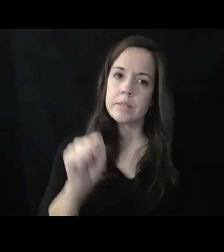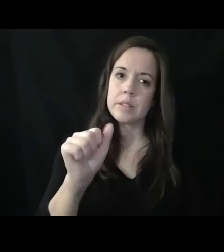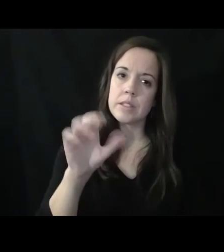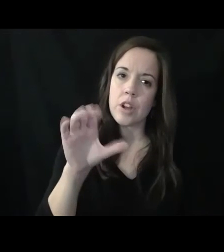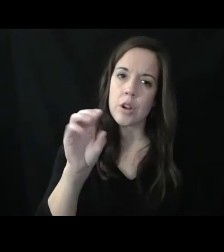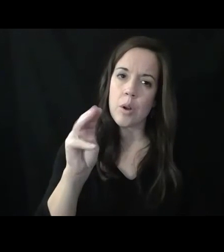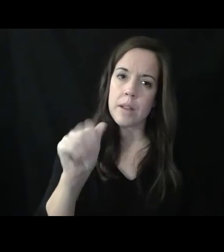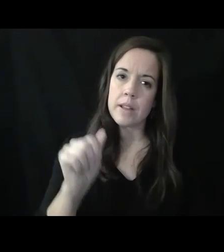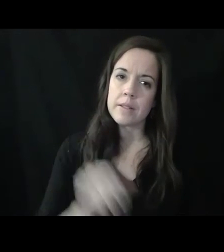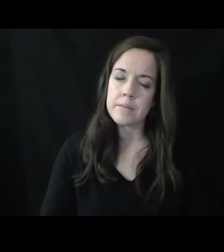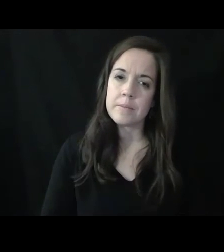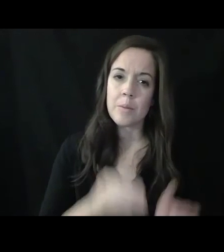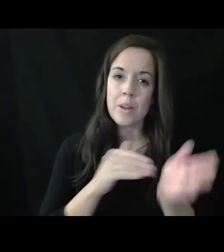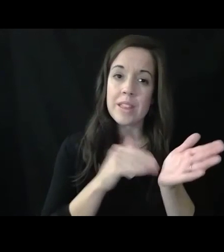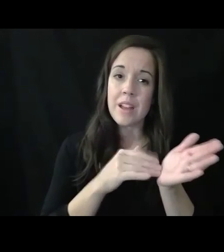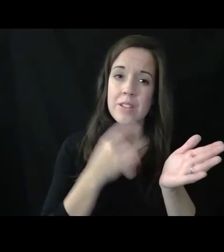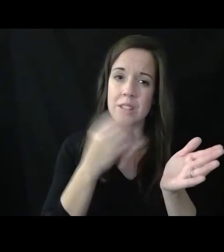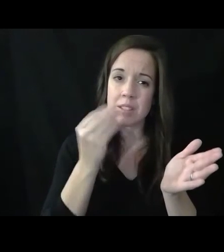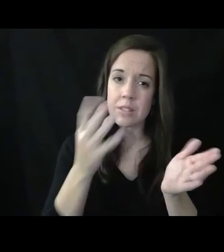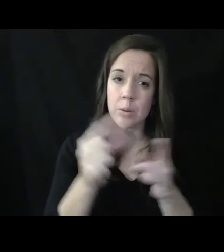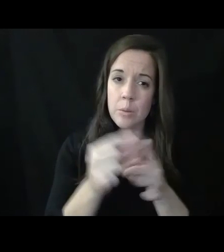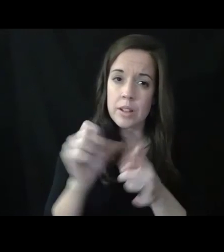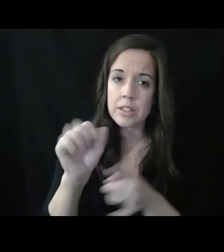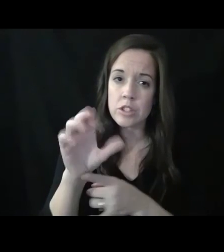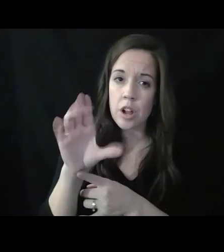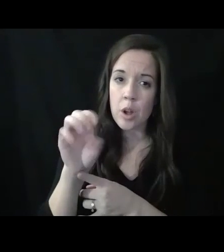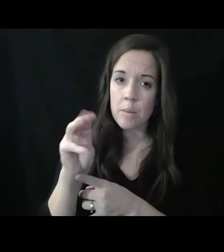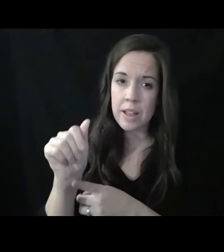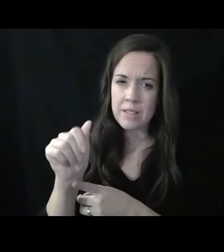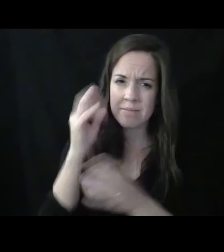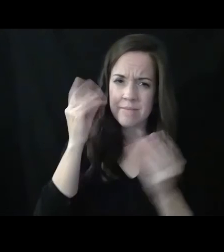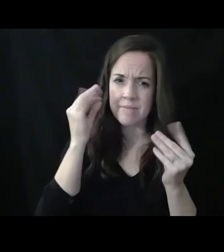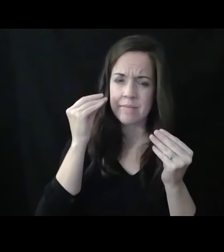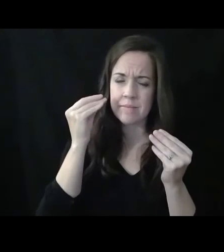When the doctor says the word sarcoma, I consider how it might be a nice name for a daughter,